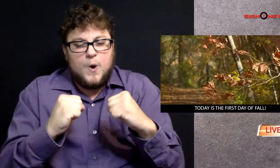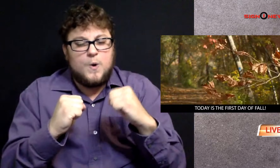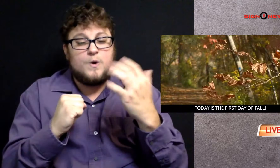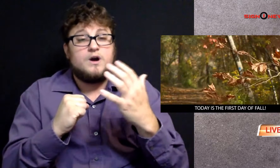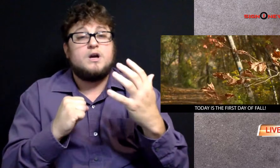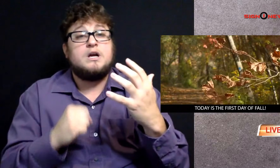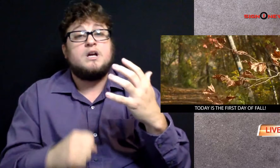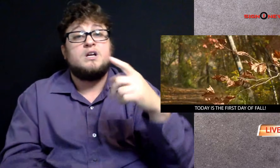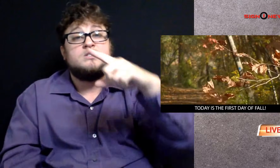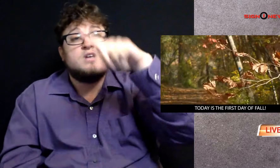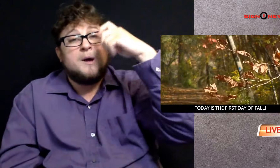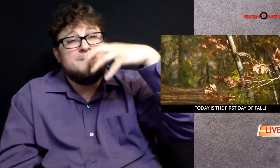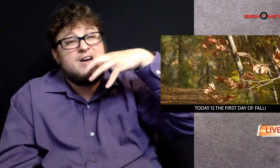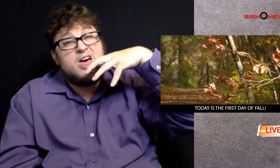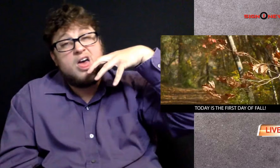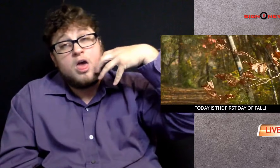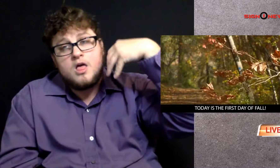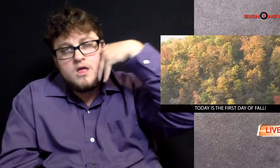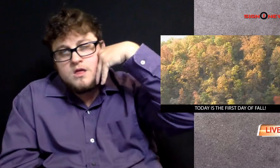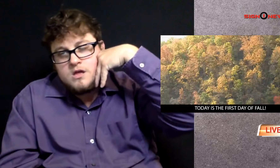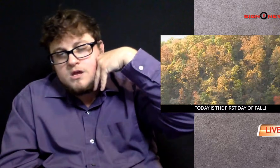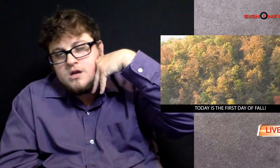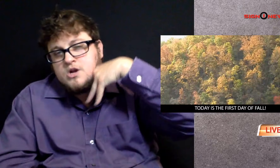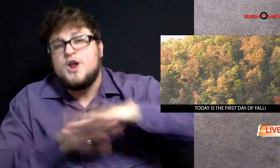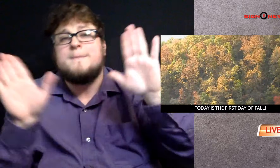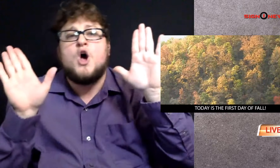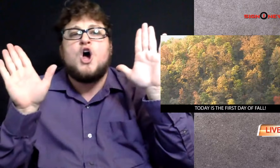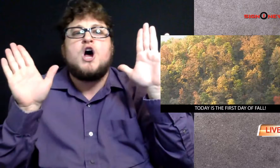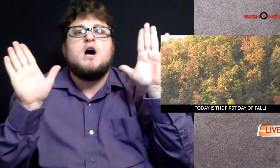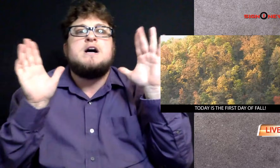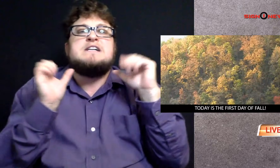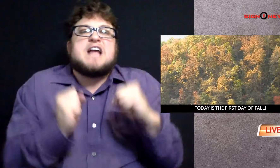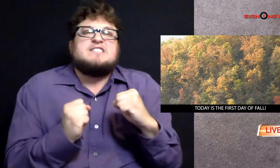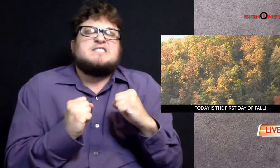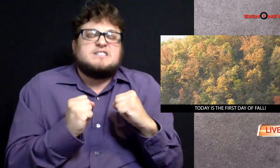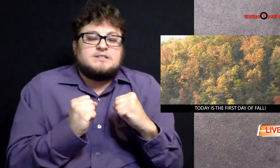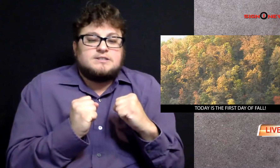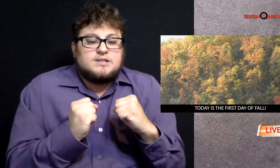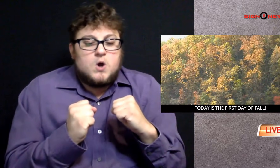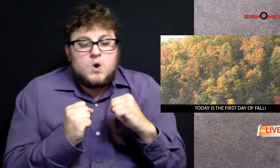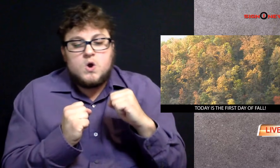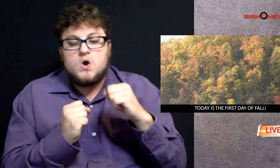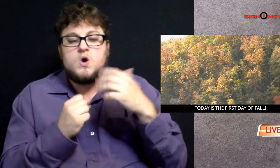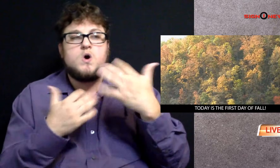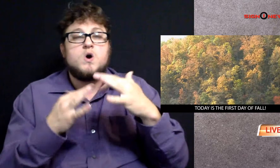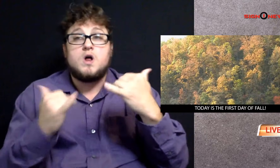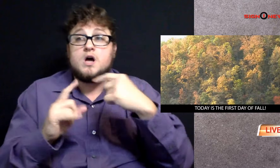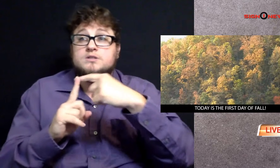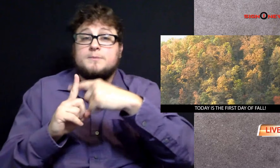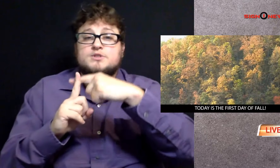and there is a bit of relief from the there is a bit of relief from the sweltering summer heat sweltering summer heat as temperatures cool